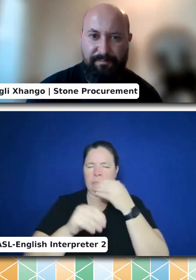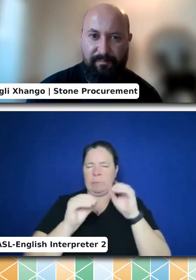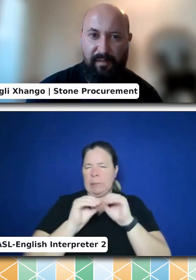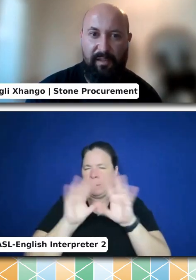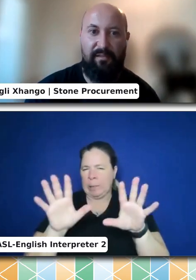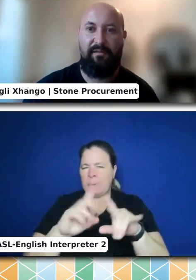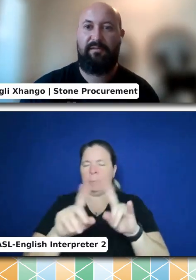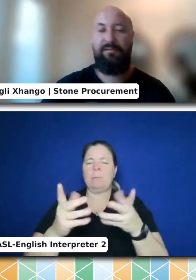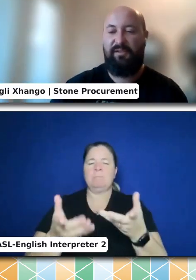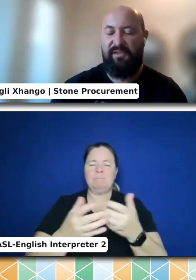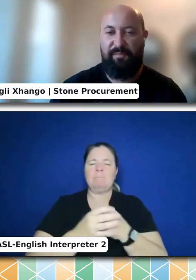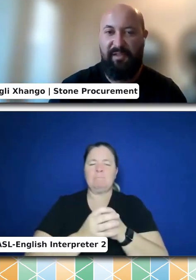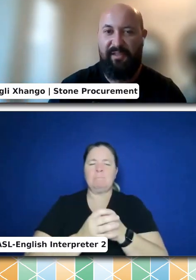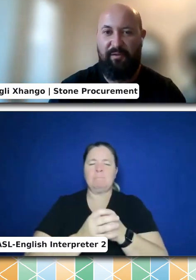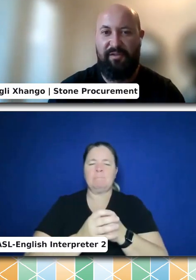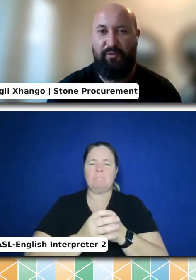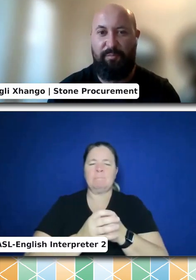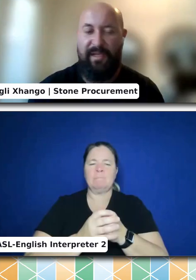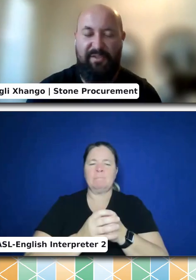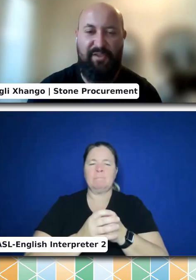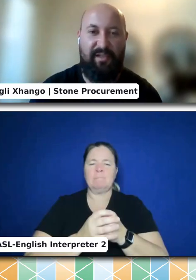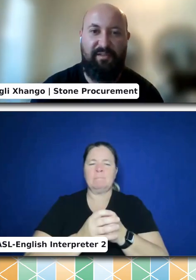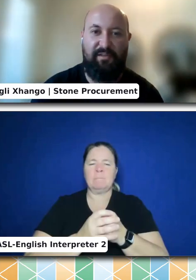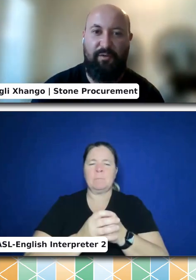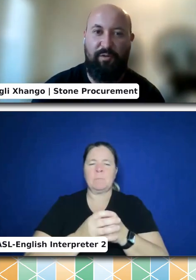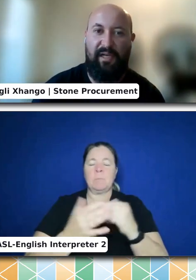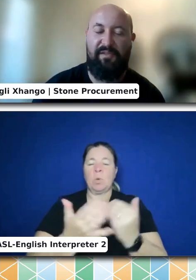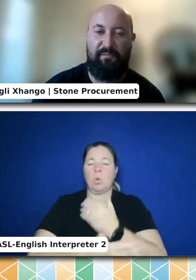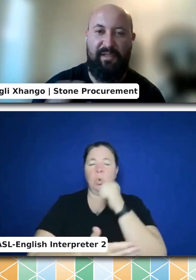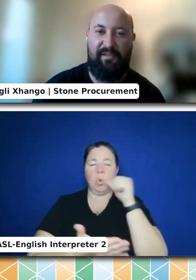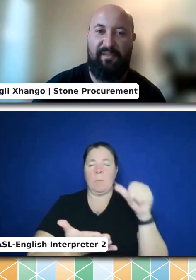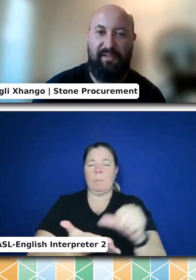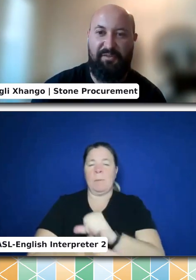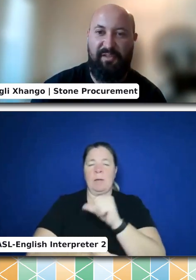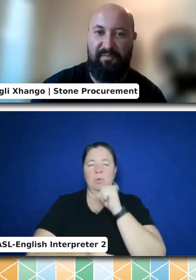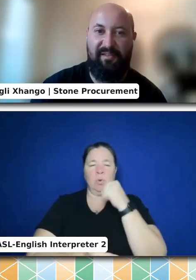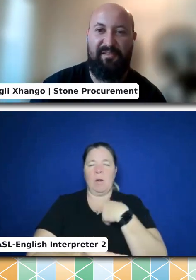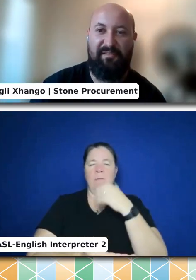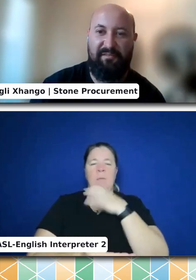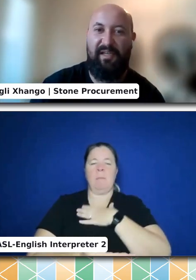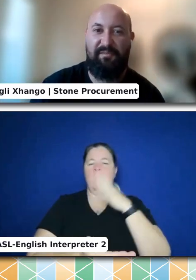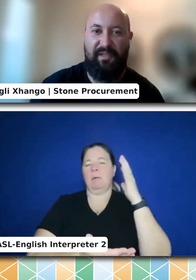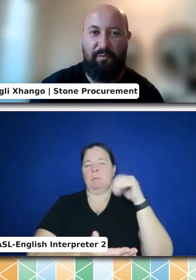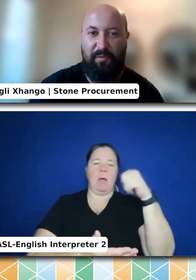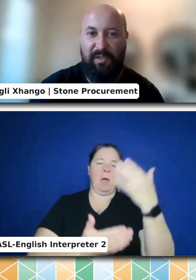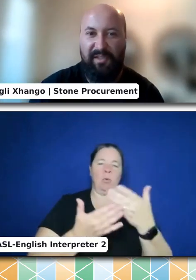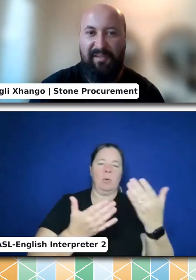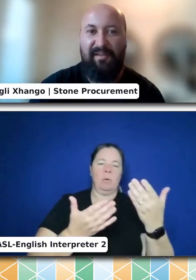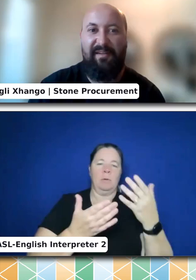Because it's building out as a new page, I… don't have some of my other stuff as my normal one.